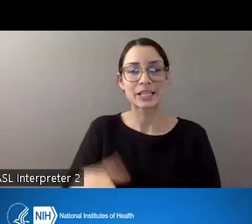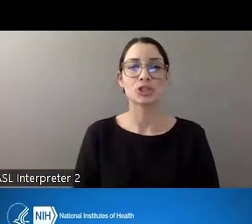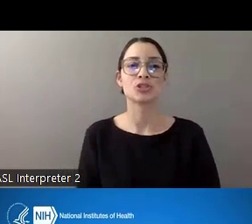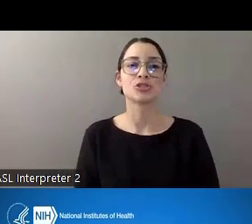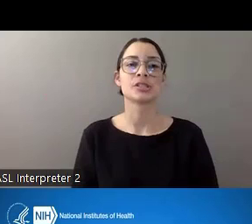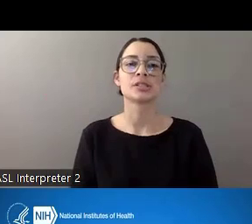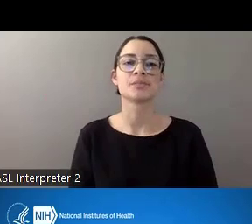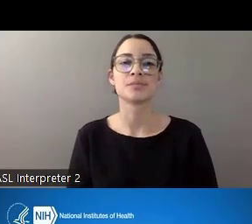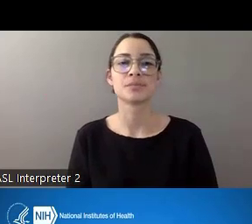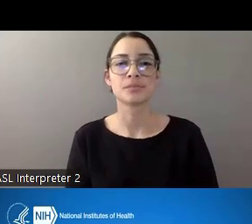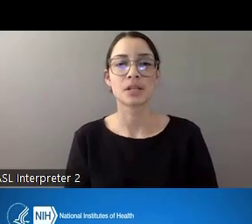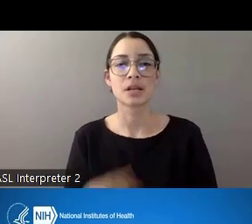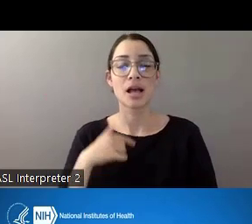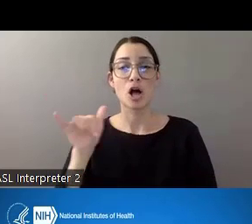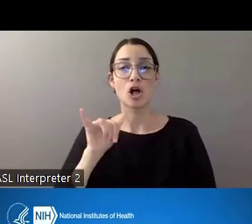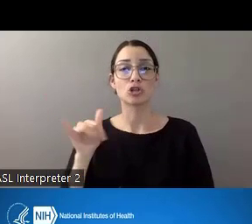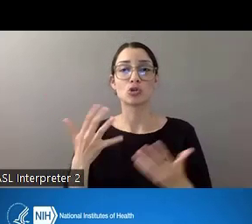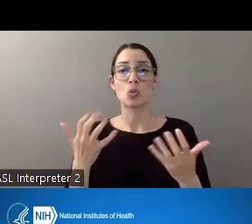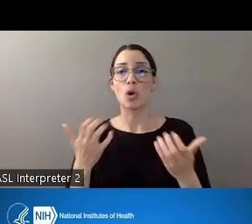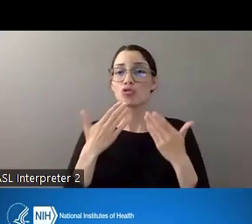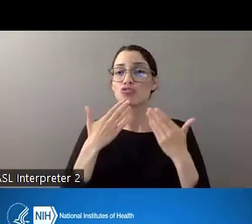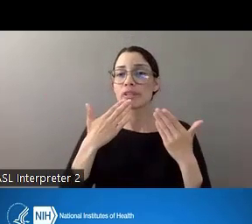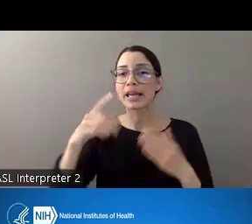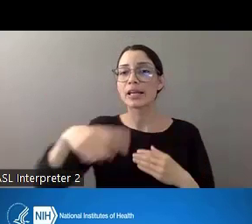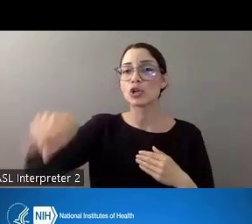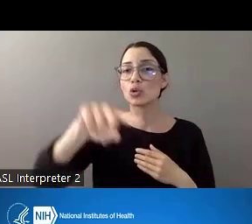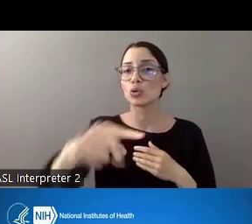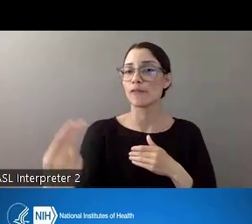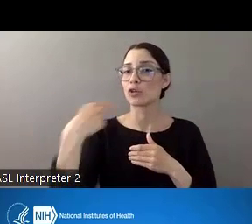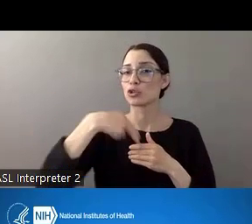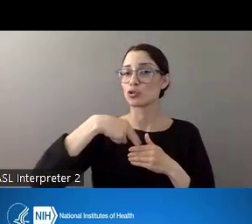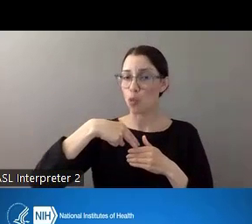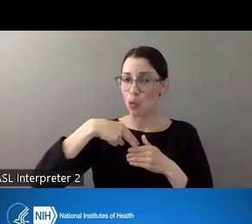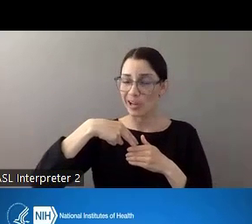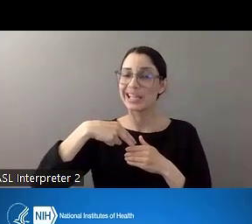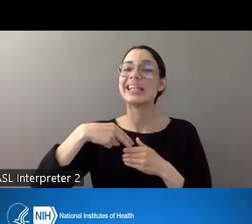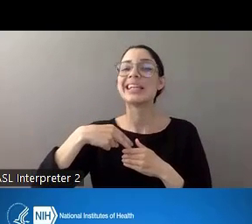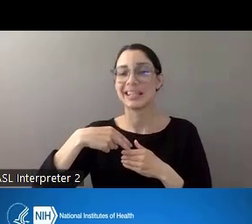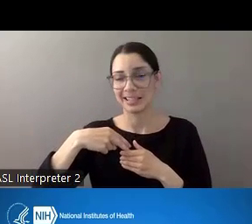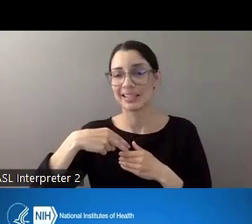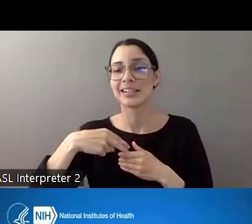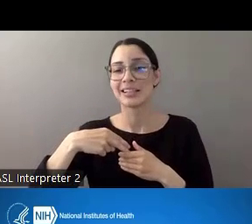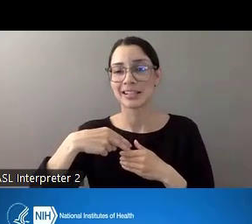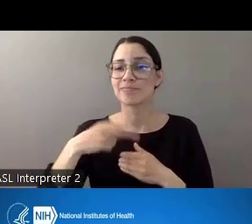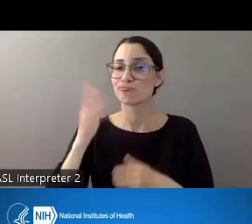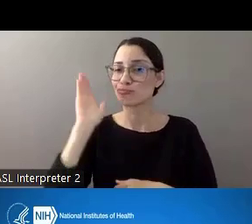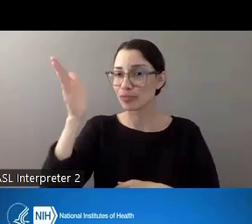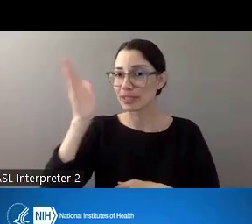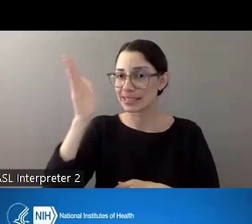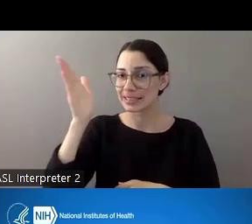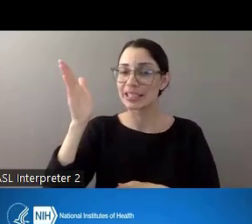I also want to thank you all again for joining us for the presentation part for this webinar.